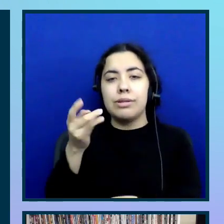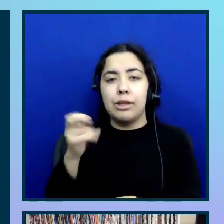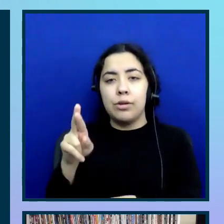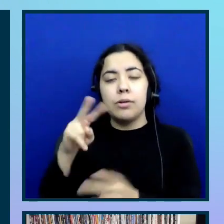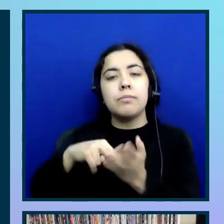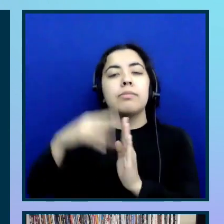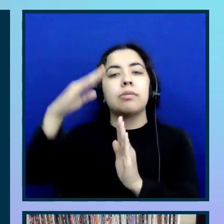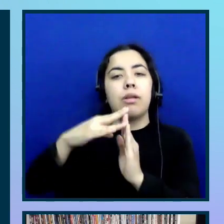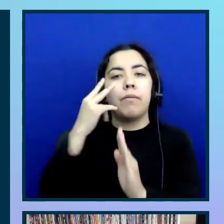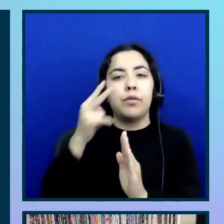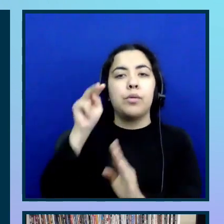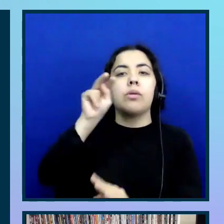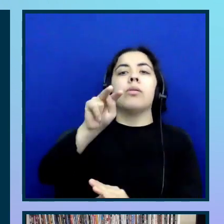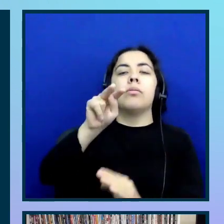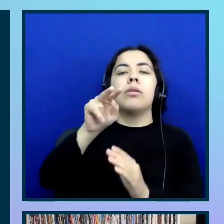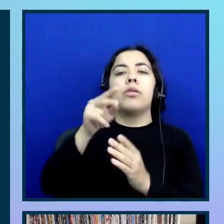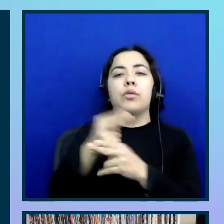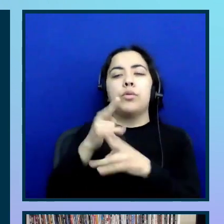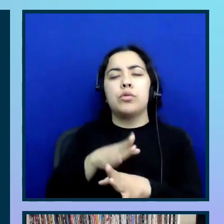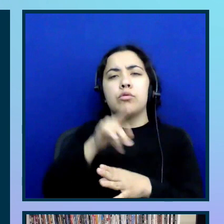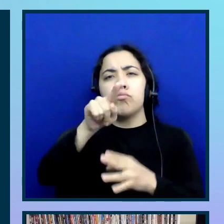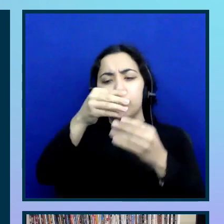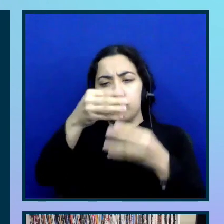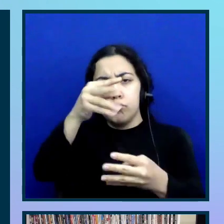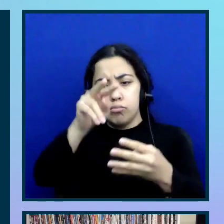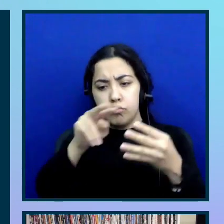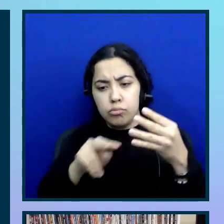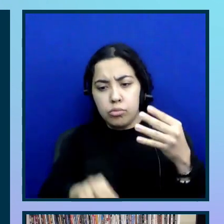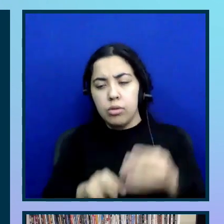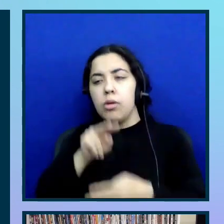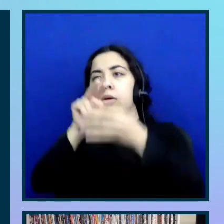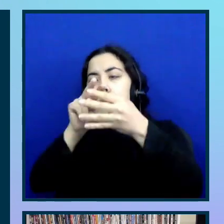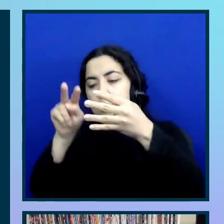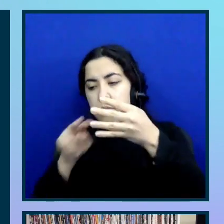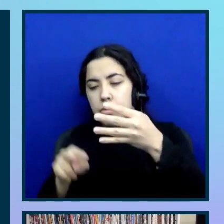and this would allow the user to navigate forward as if a full page refresh had taken place.